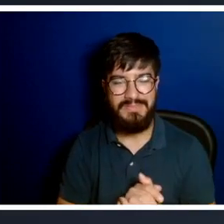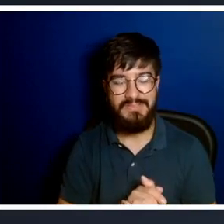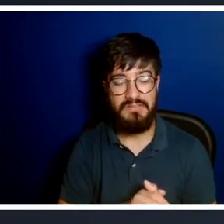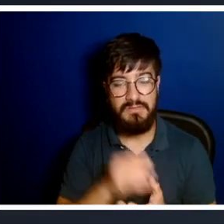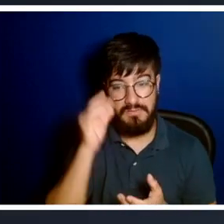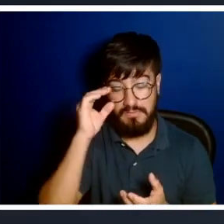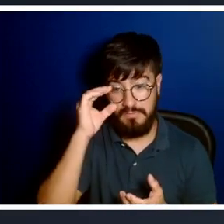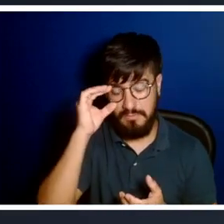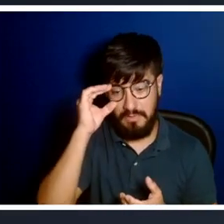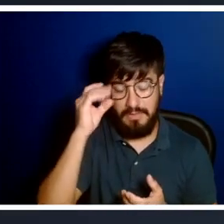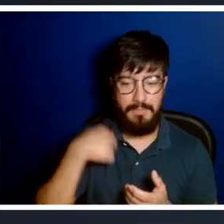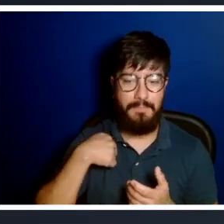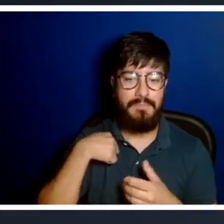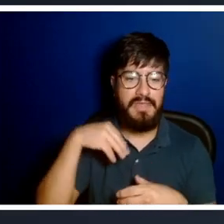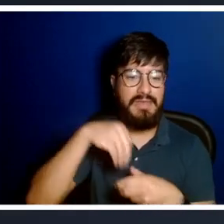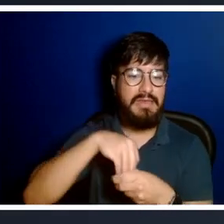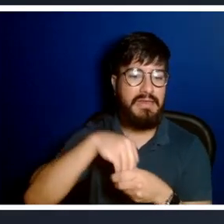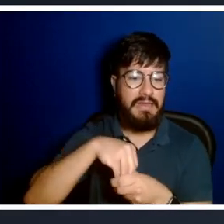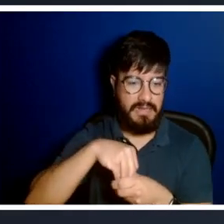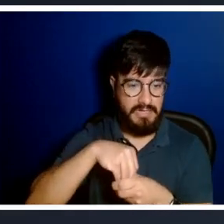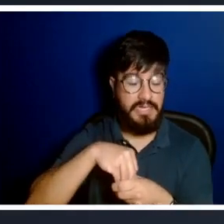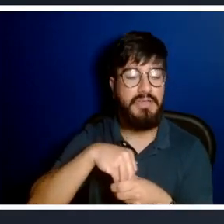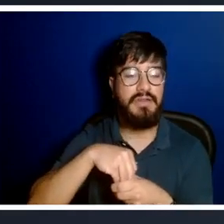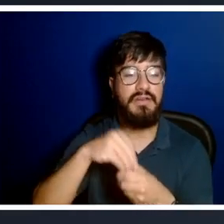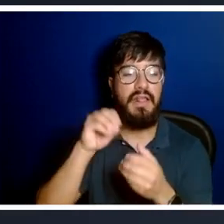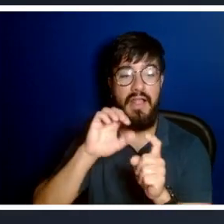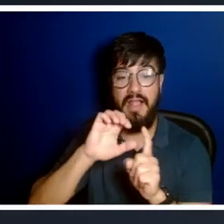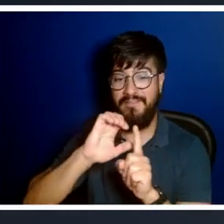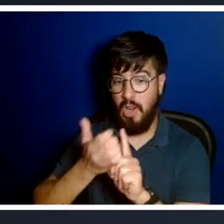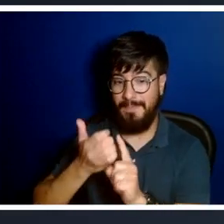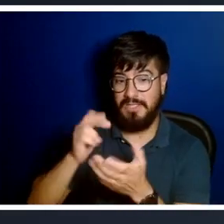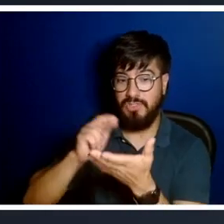of the Smithsonian called the Environmental Research Center. Could you -- the next slide,